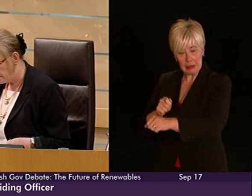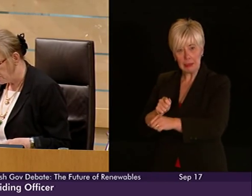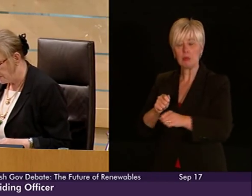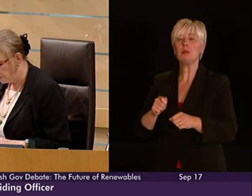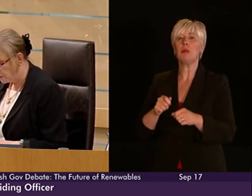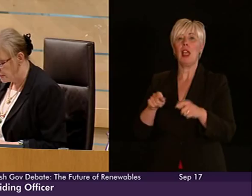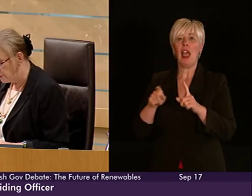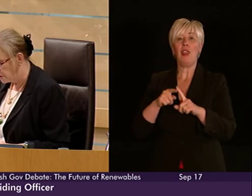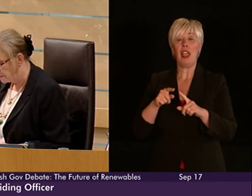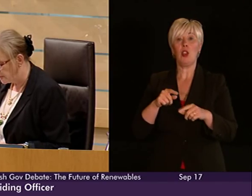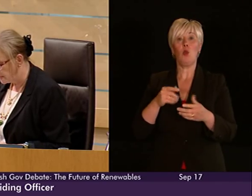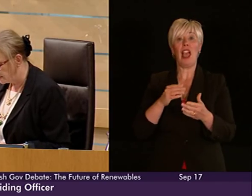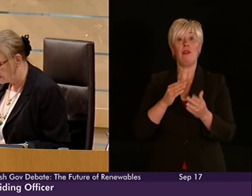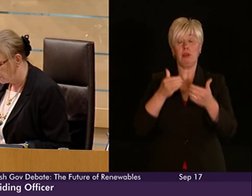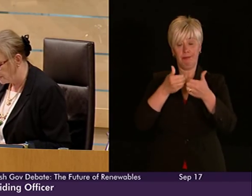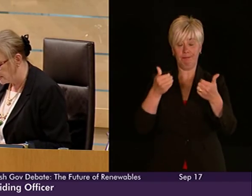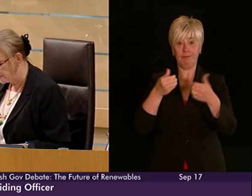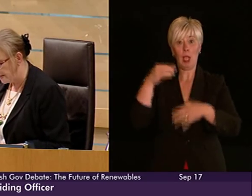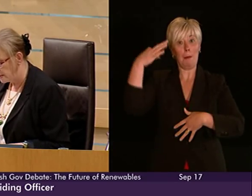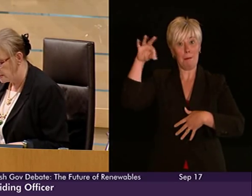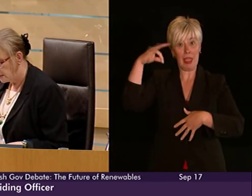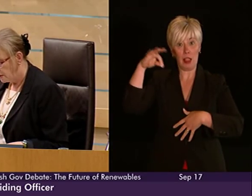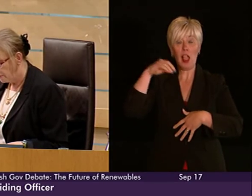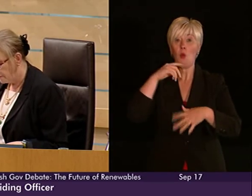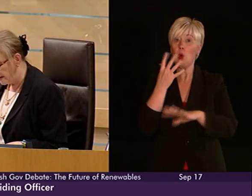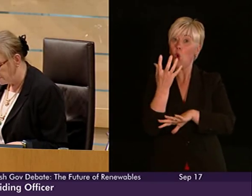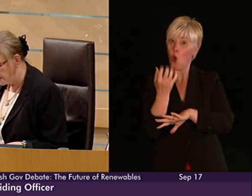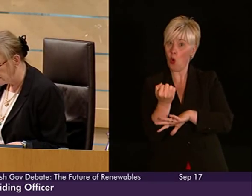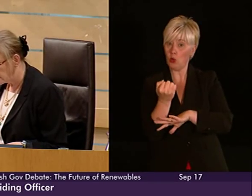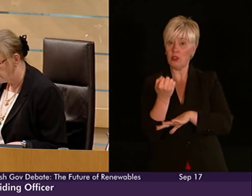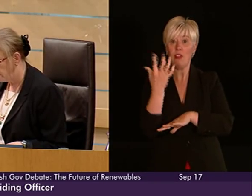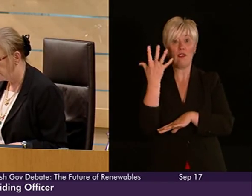The division bell will sound and proceedings will be suspended for five minutes for the